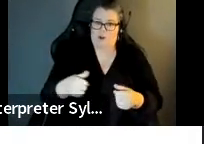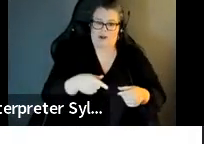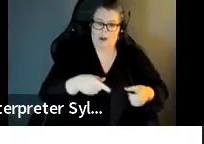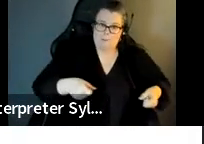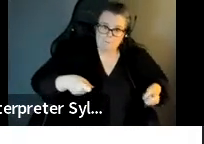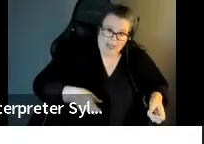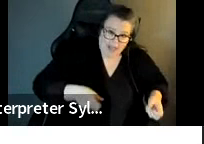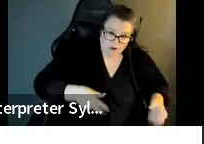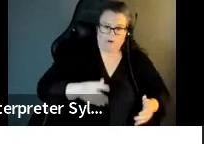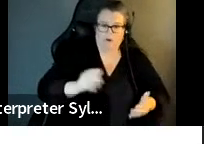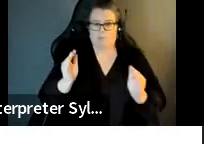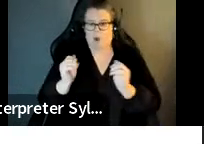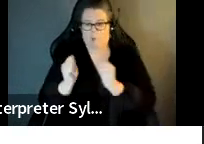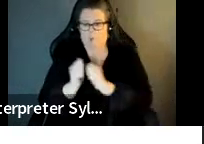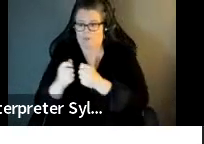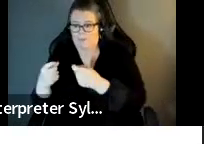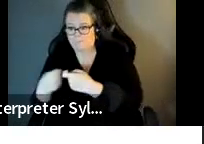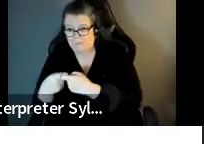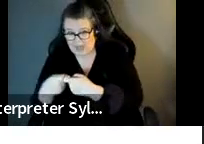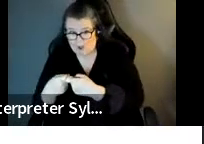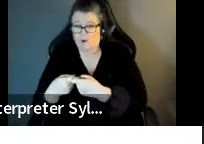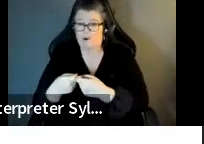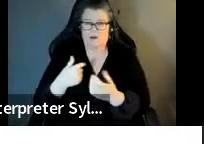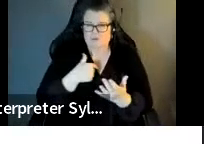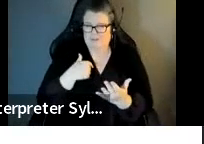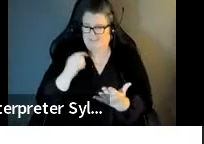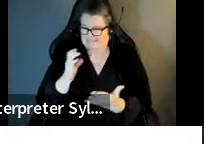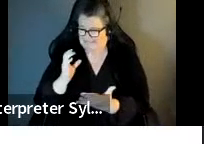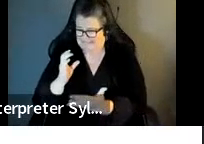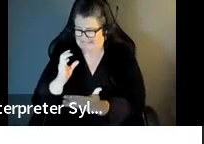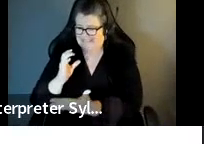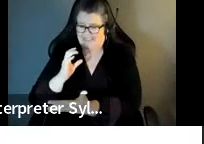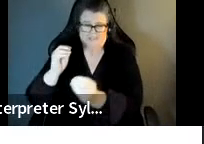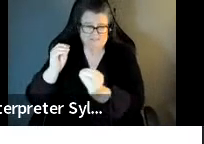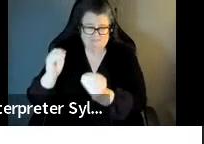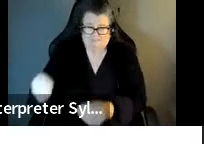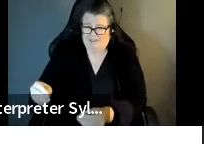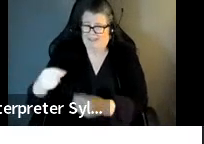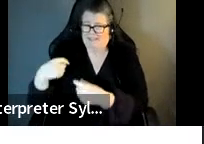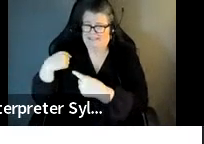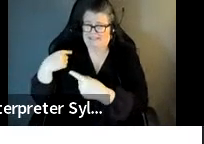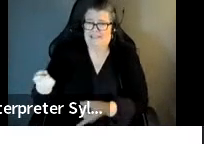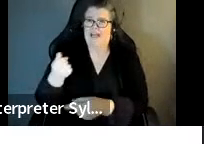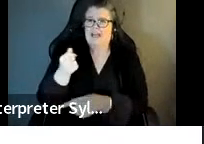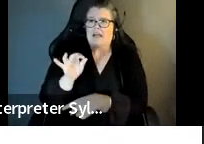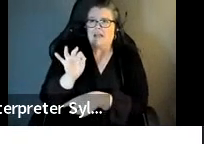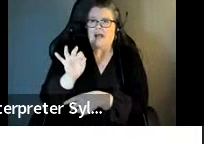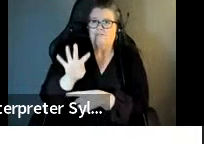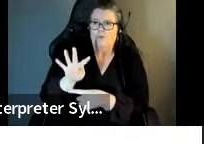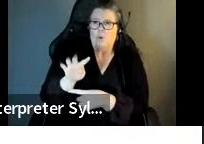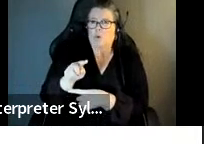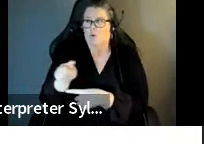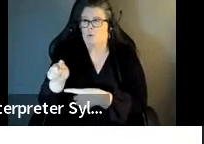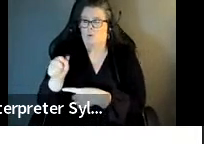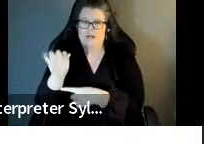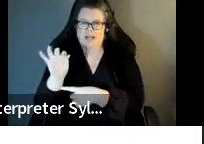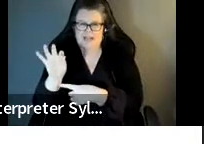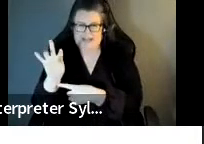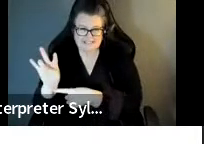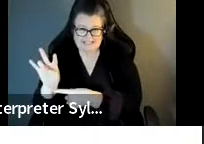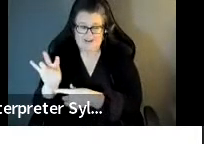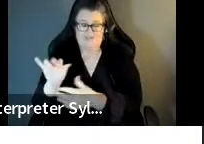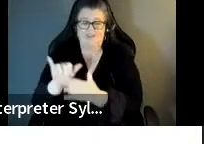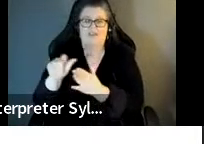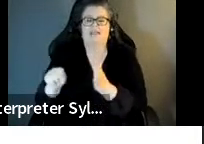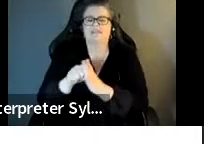have to go back to a study that was done in 1994 to '97 by the National Health Interview